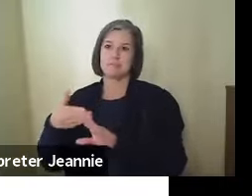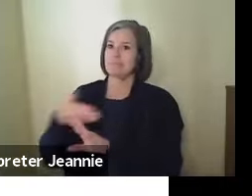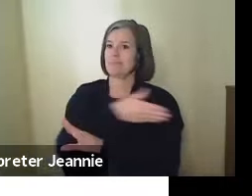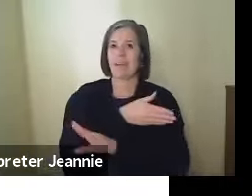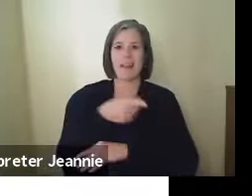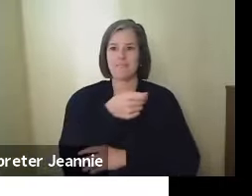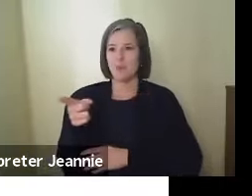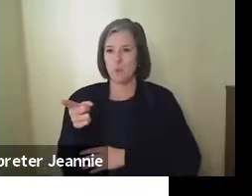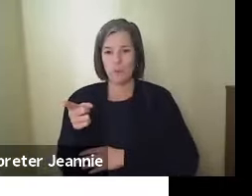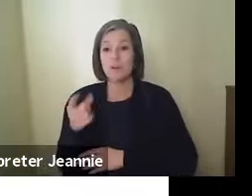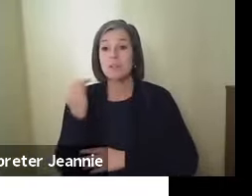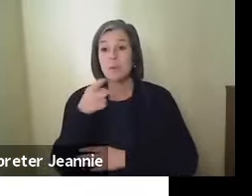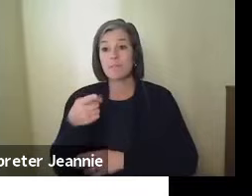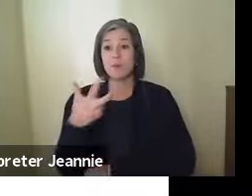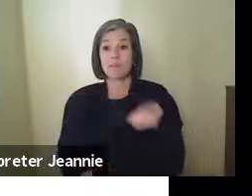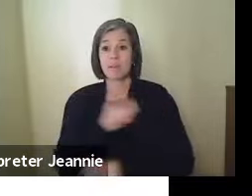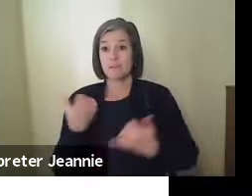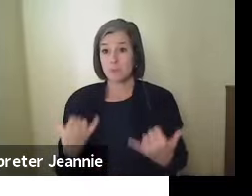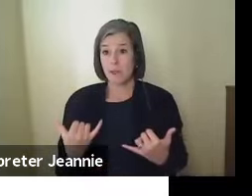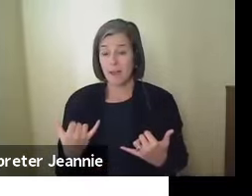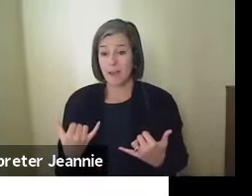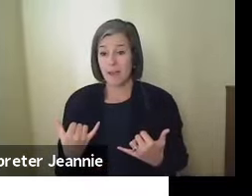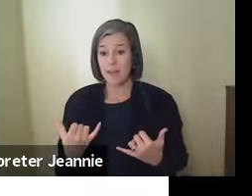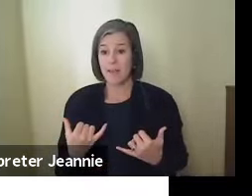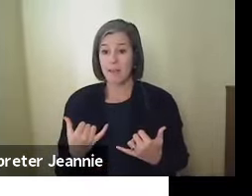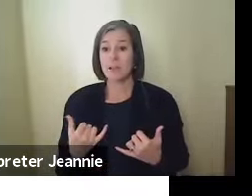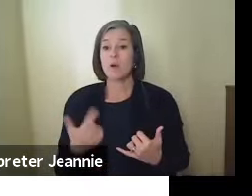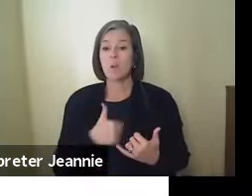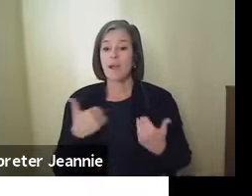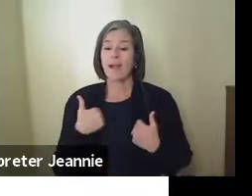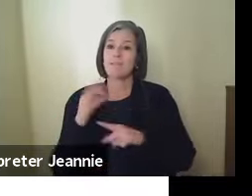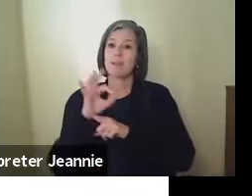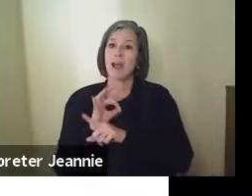So if you got your vaccine today, we would have at least nine months notice that